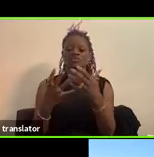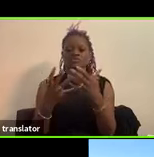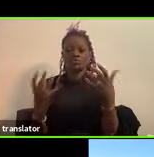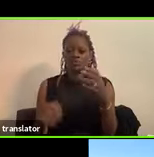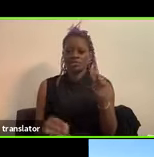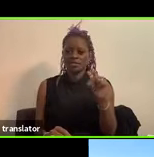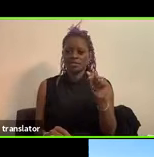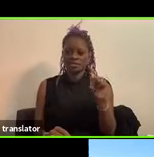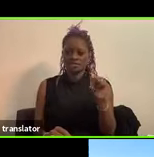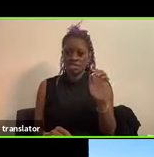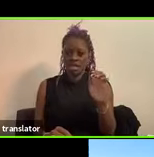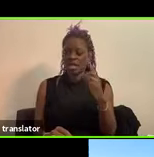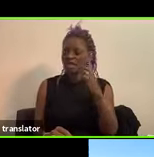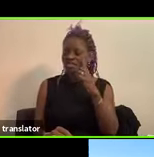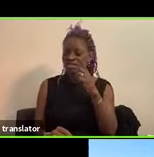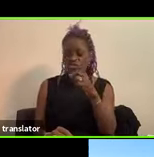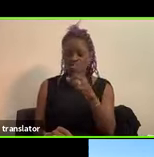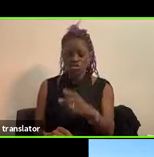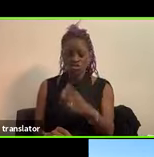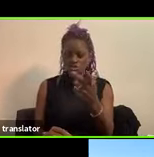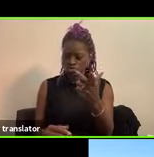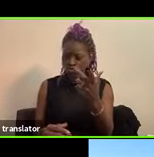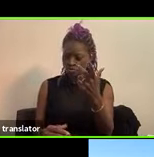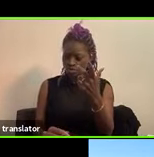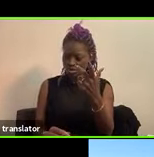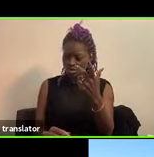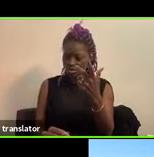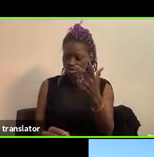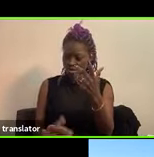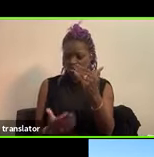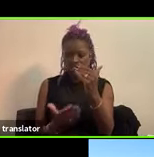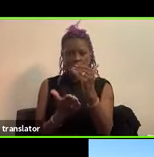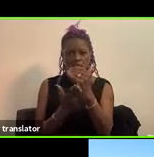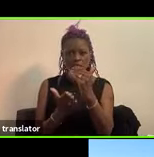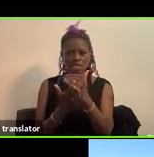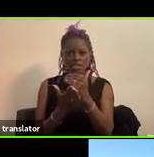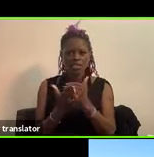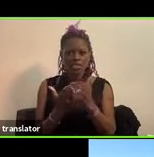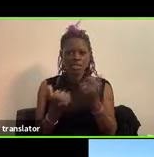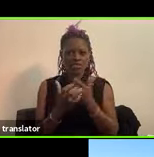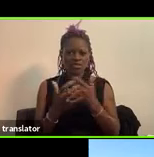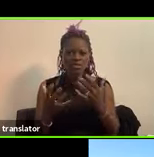you hit the main messages again, I just want to underline the importance now